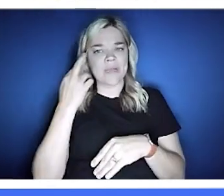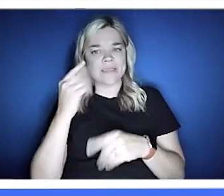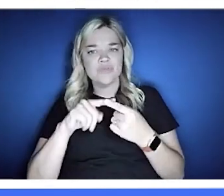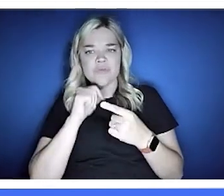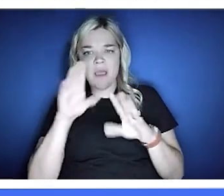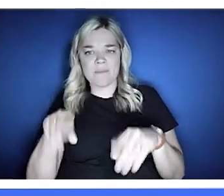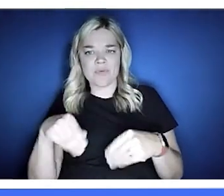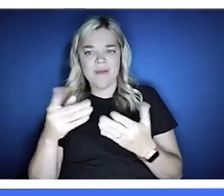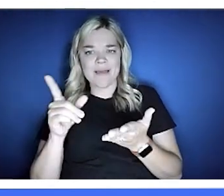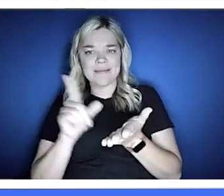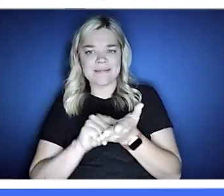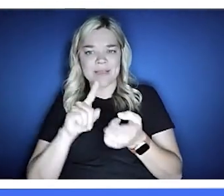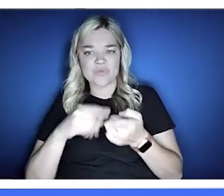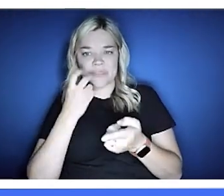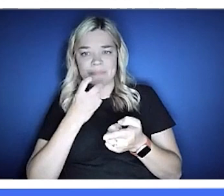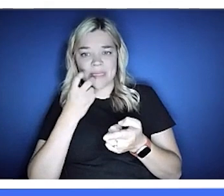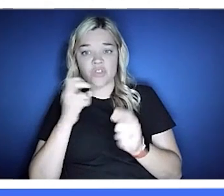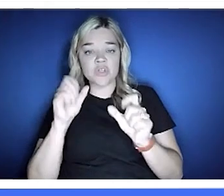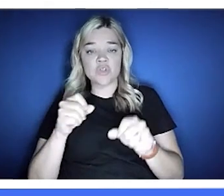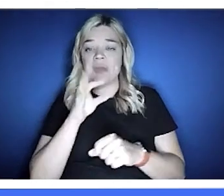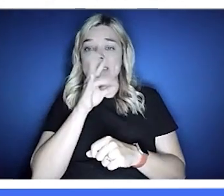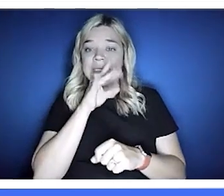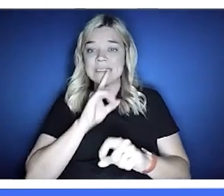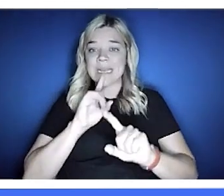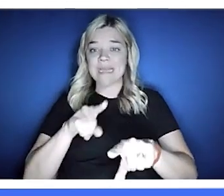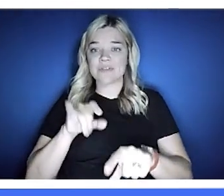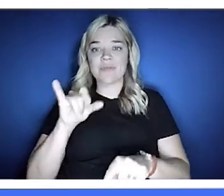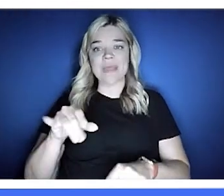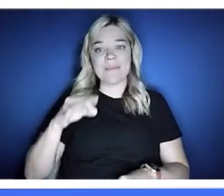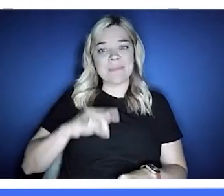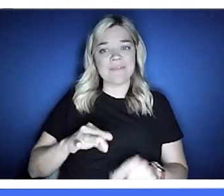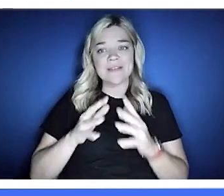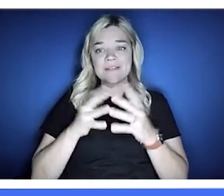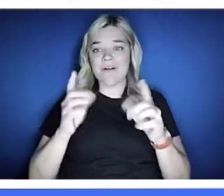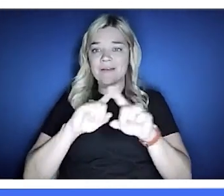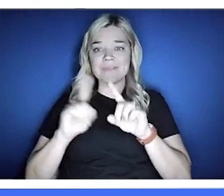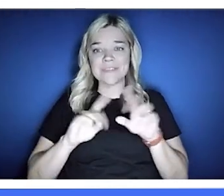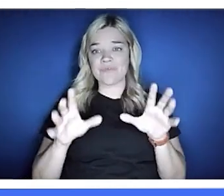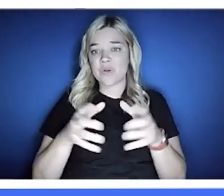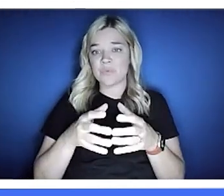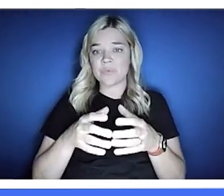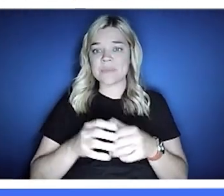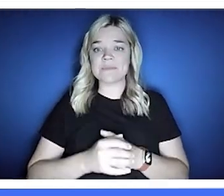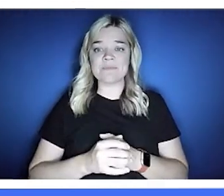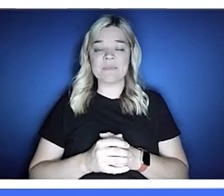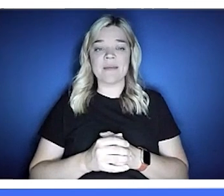so that you can dictate answers because it just benefits a lot of different groups. As far as like English language